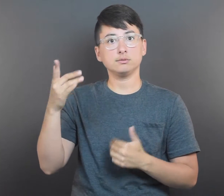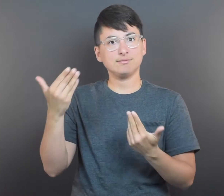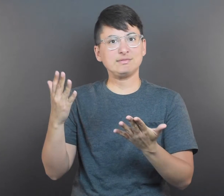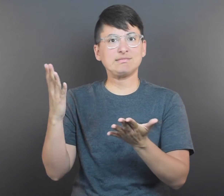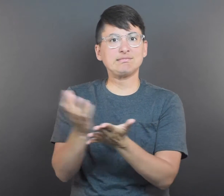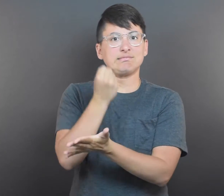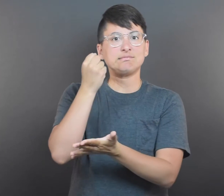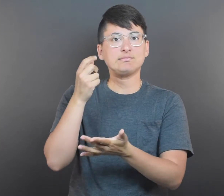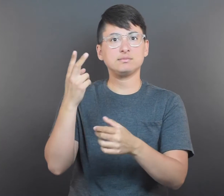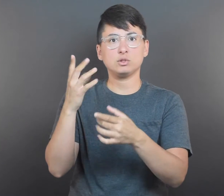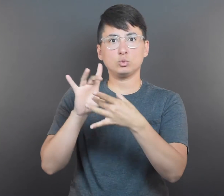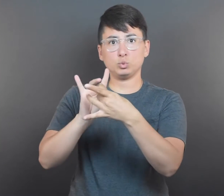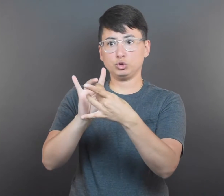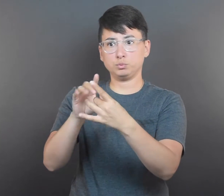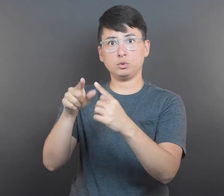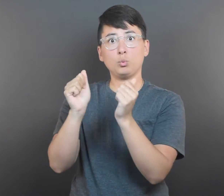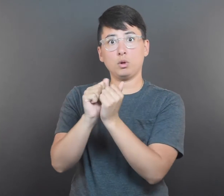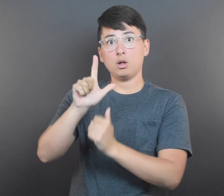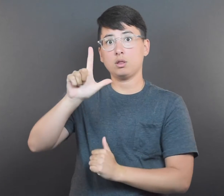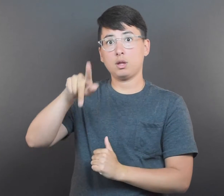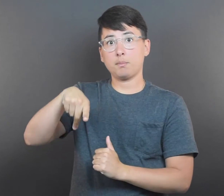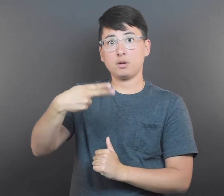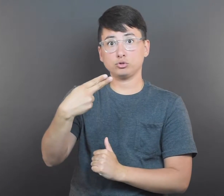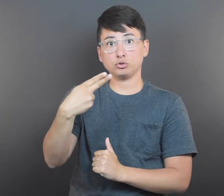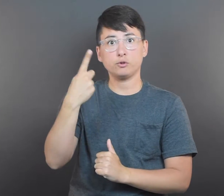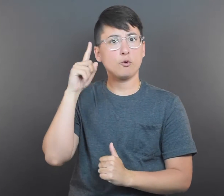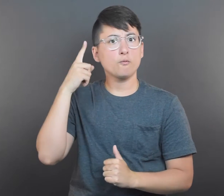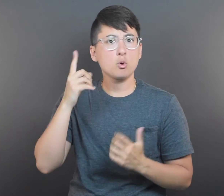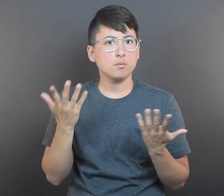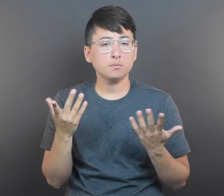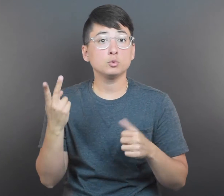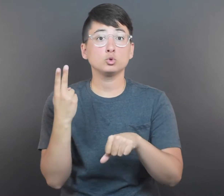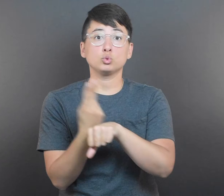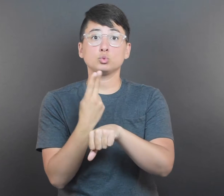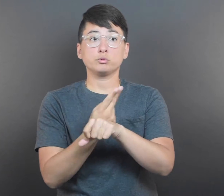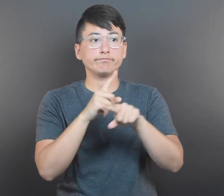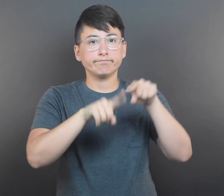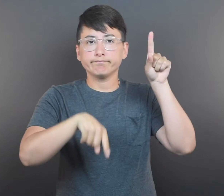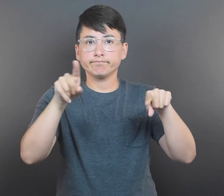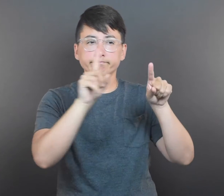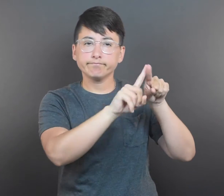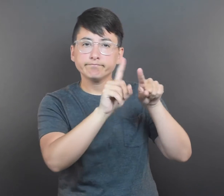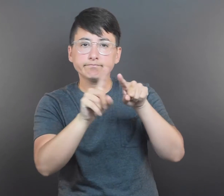community partners to understand the needs on the ground and amplify their messaging.